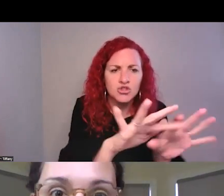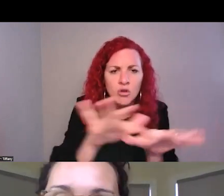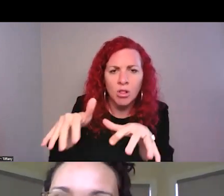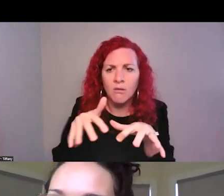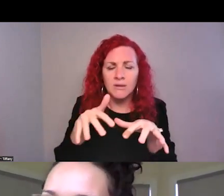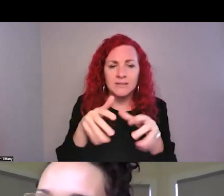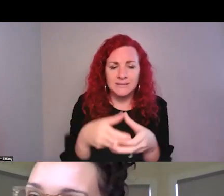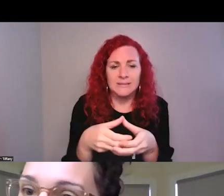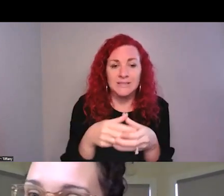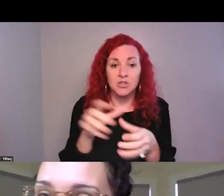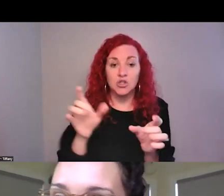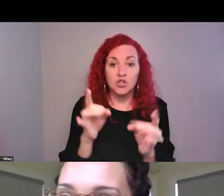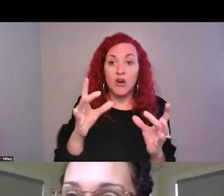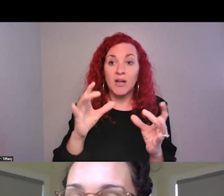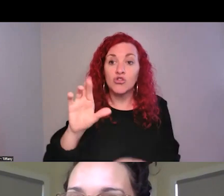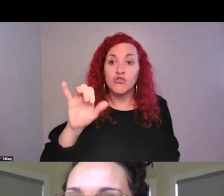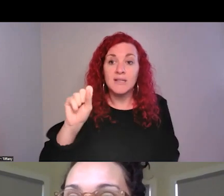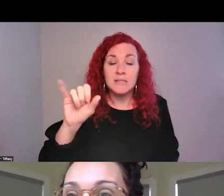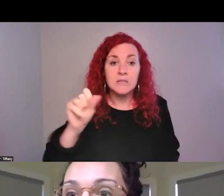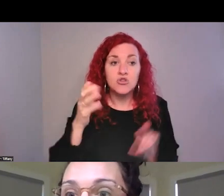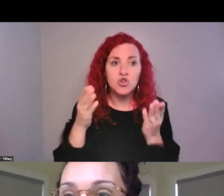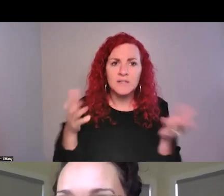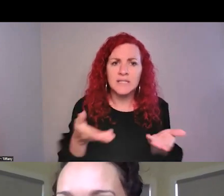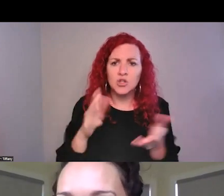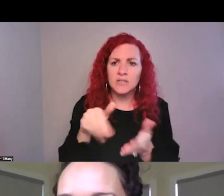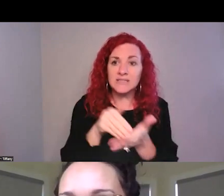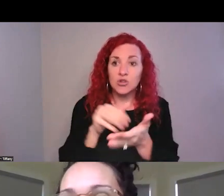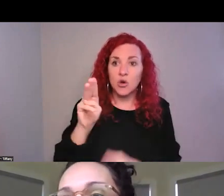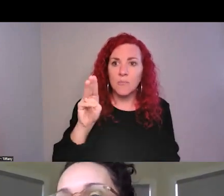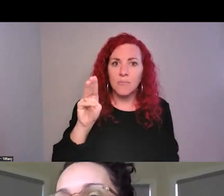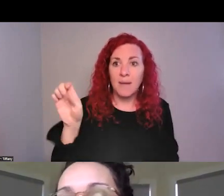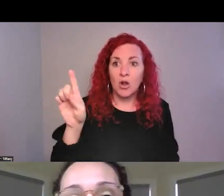WE ARE HAPPY TO SAY THAT WE DID IT.